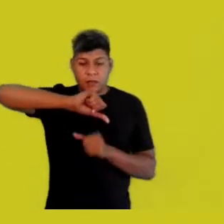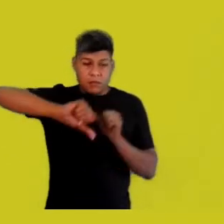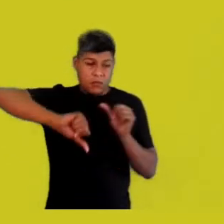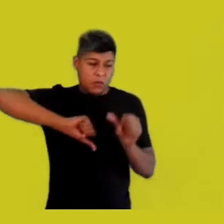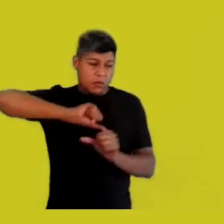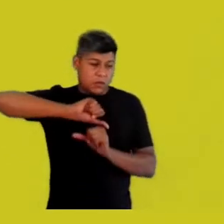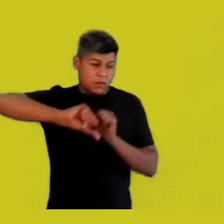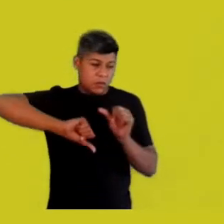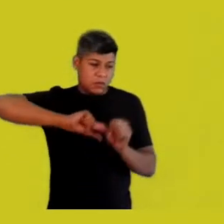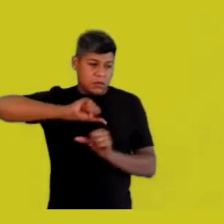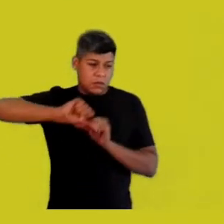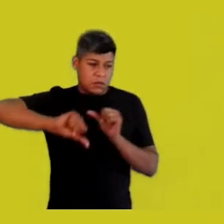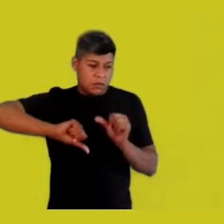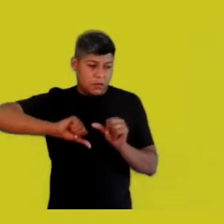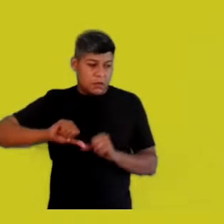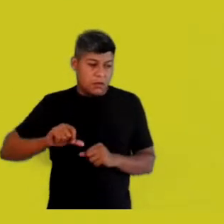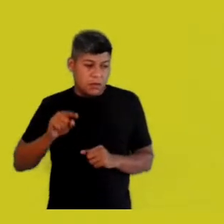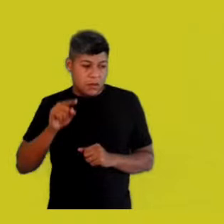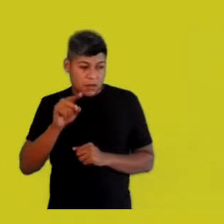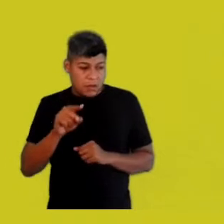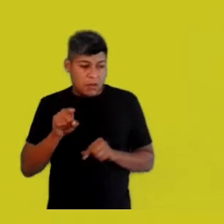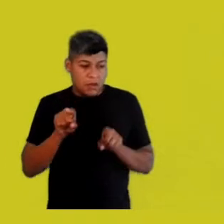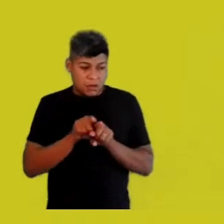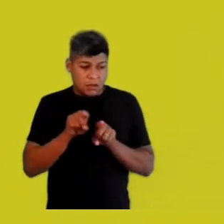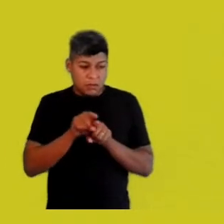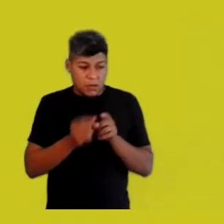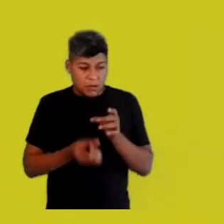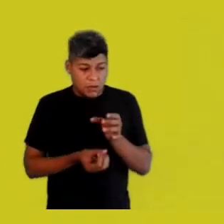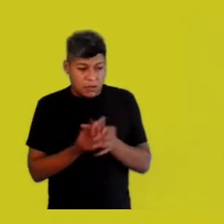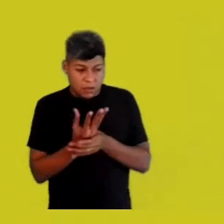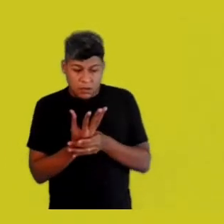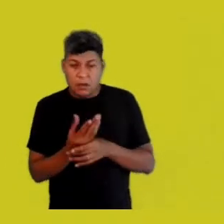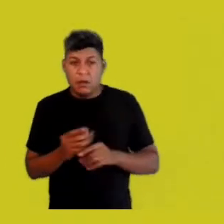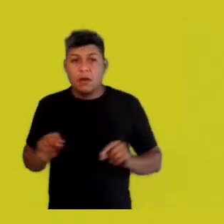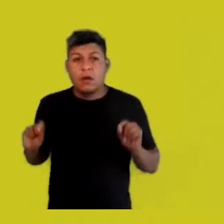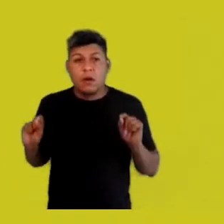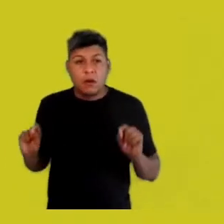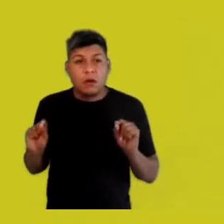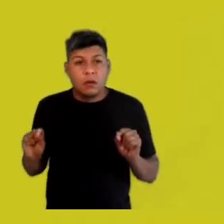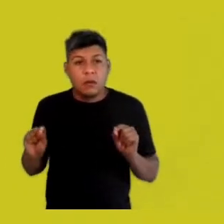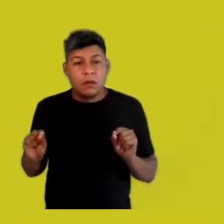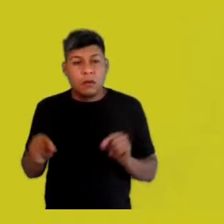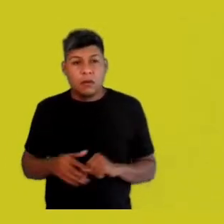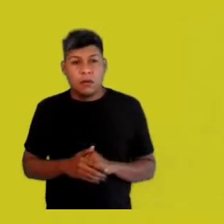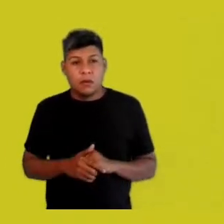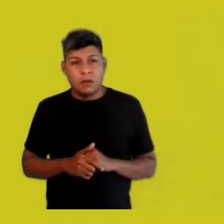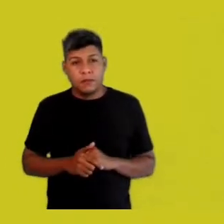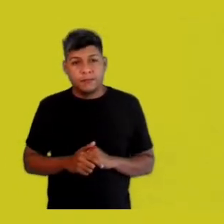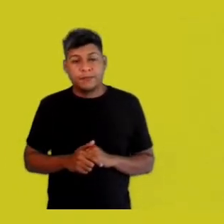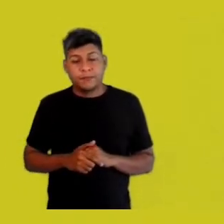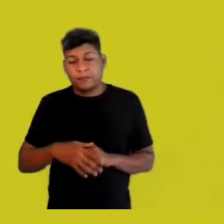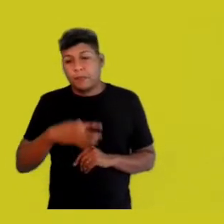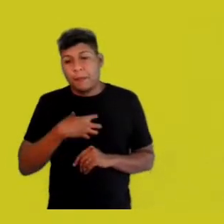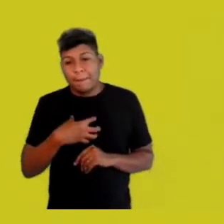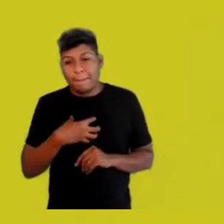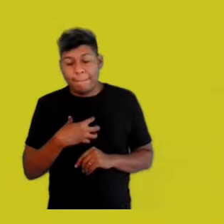and itself is constituted in a mosaic form.